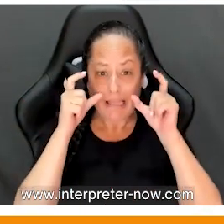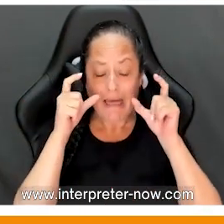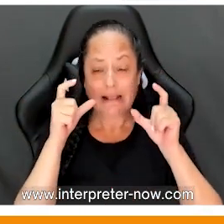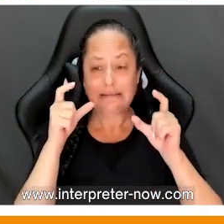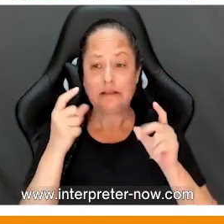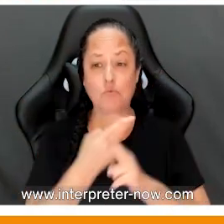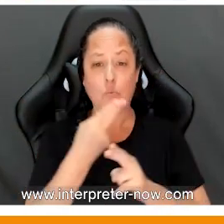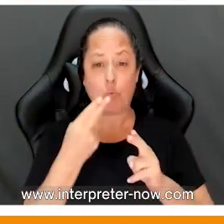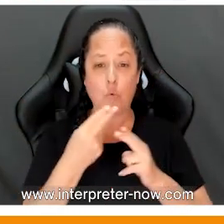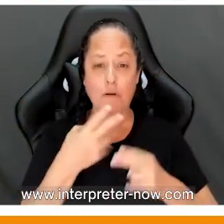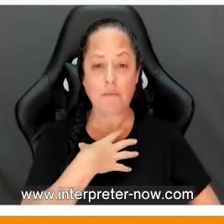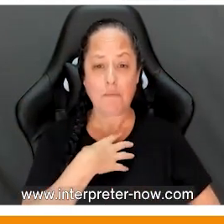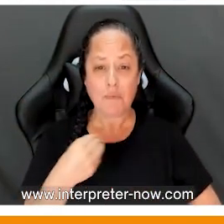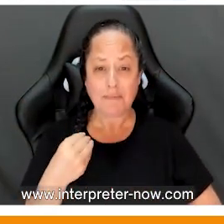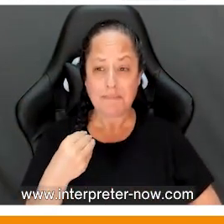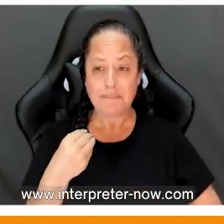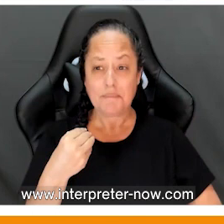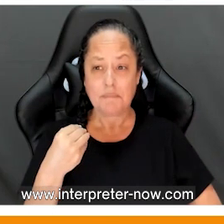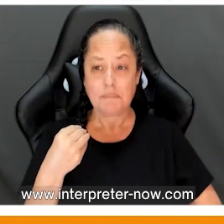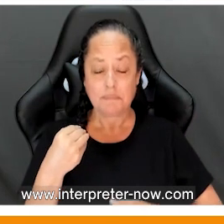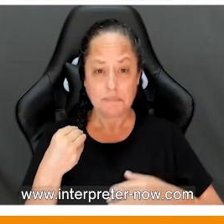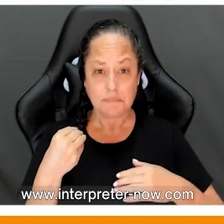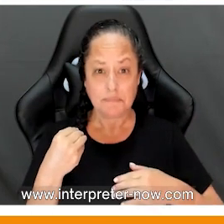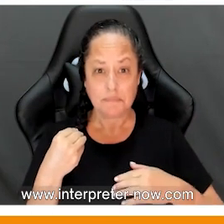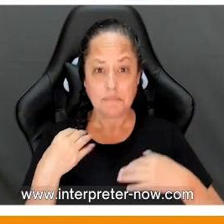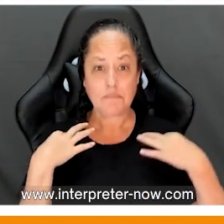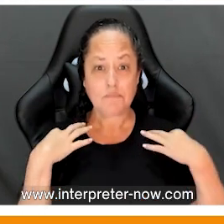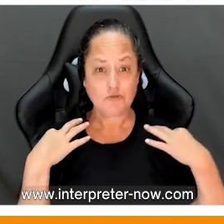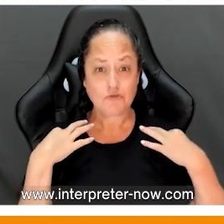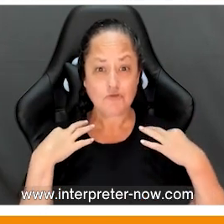I’m wearing a cream-colored sweater today.